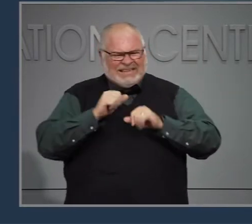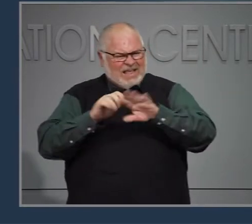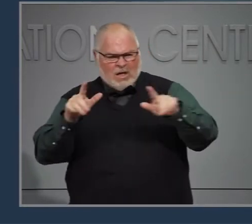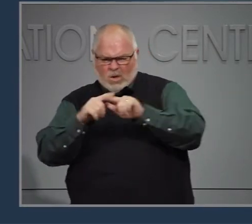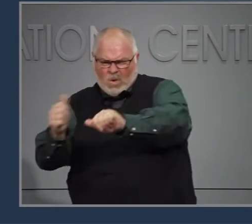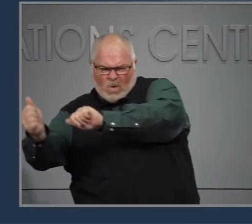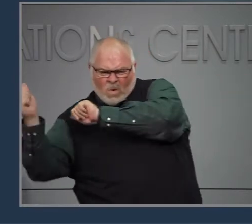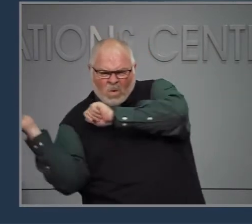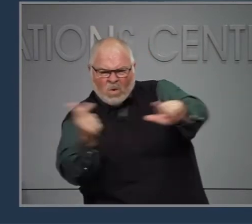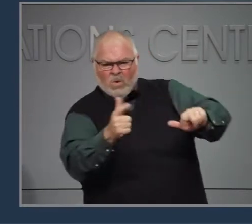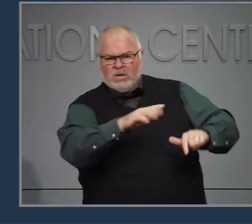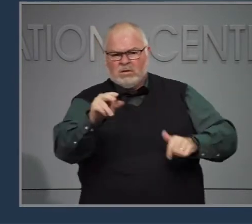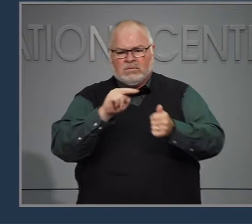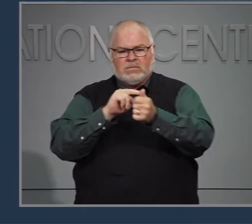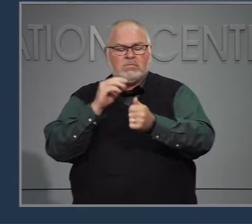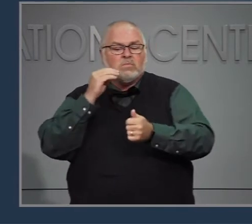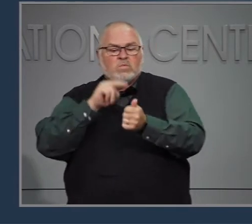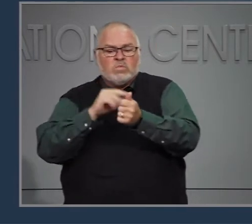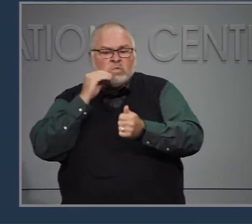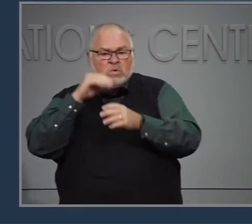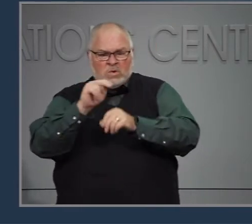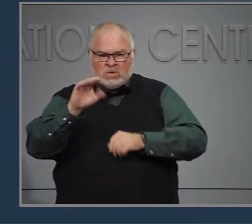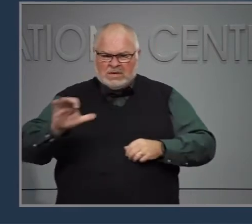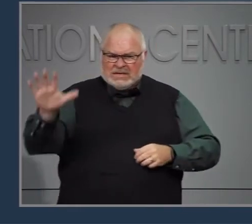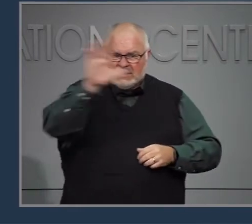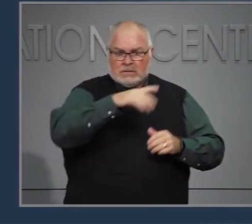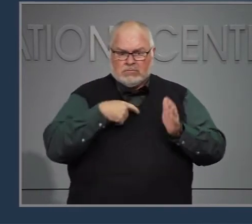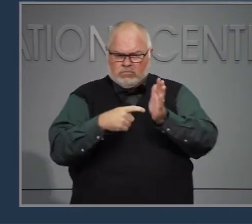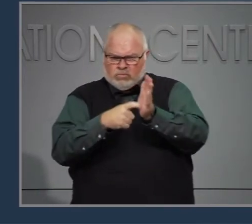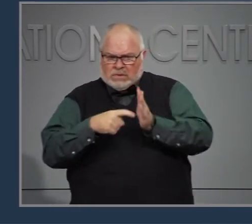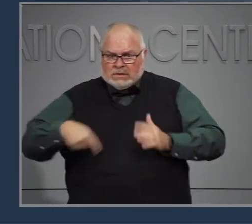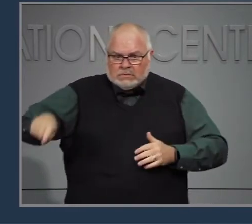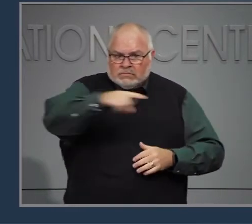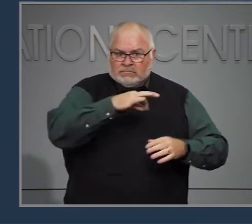WE'VE ALSO REQUIRED STAFF TO WEAR MASKS. INCREASE PREVENTION TRAINING FOR STAFF AND